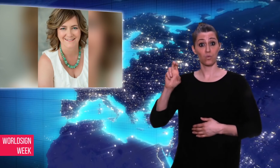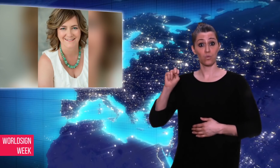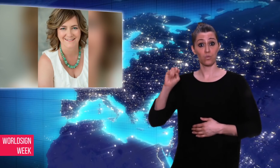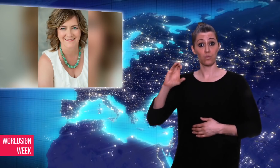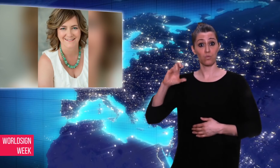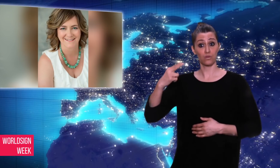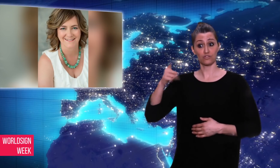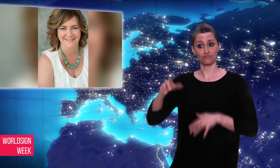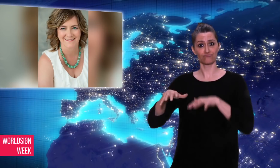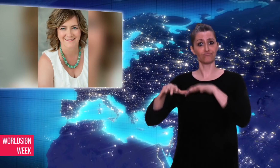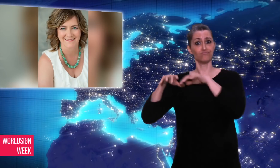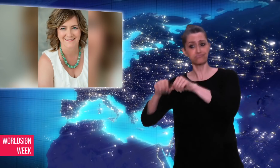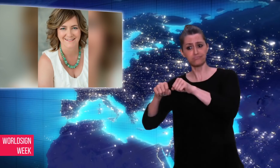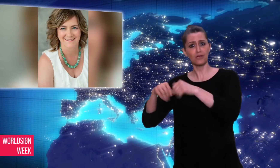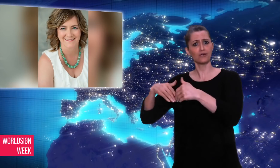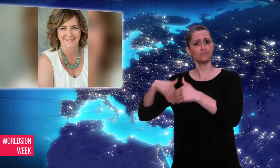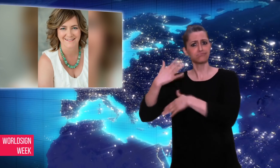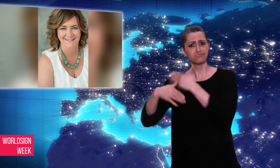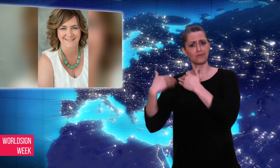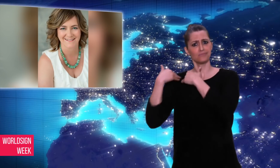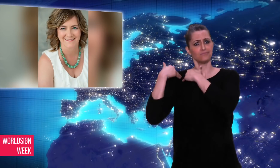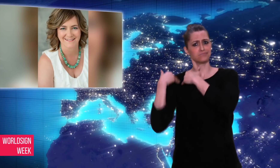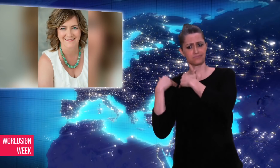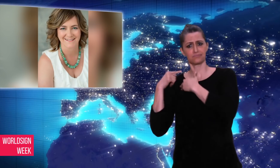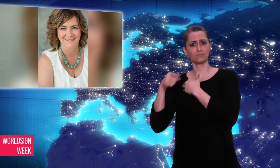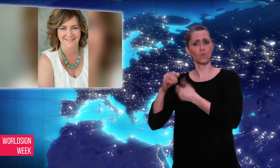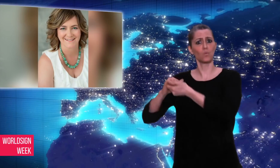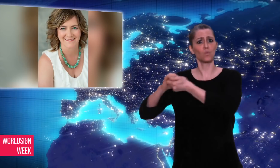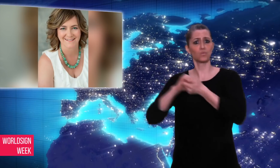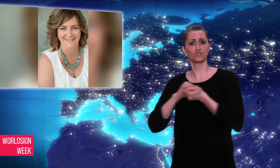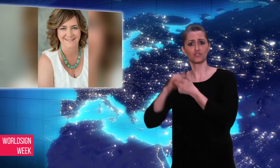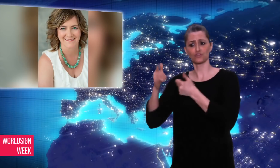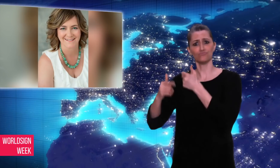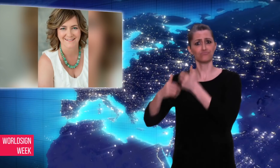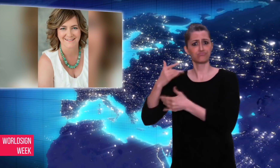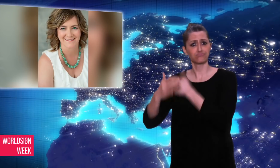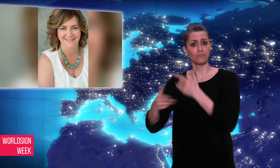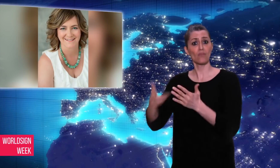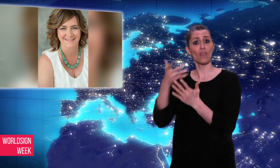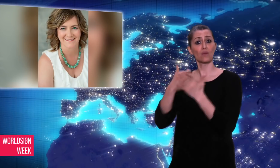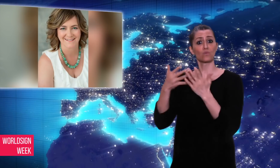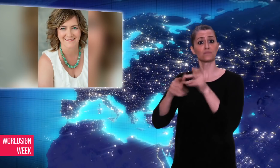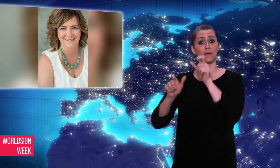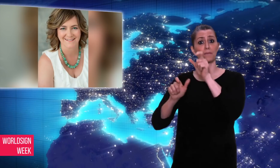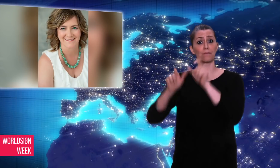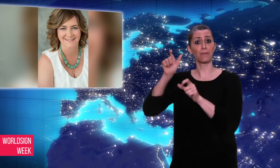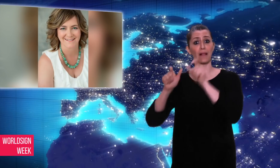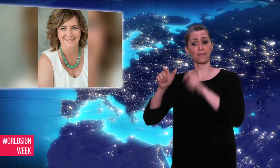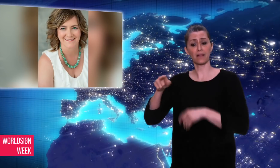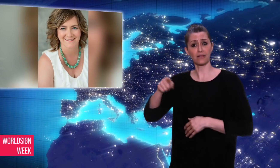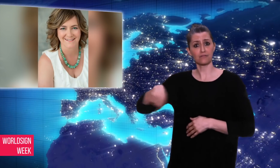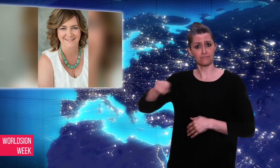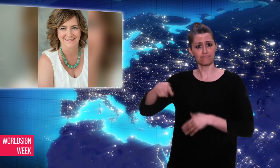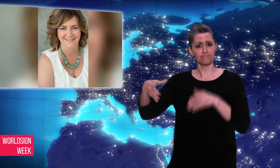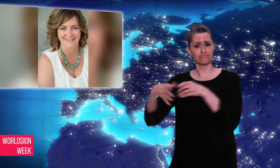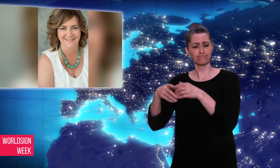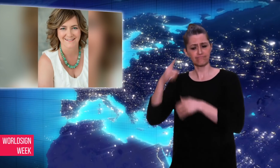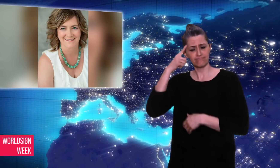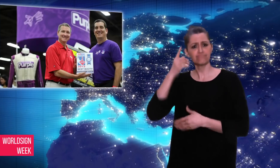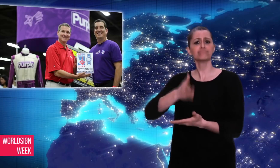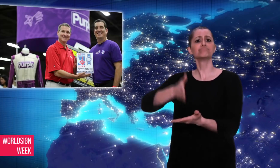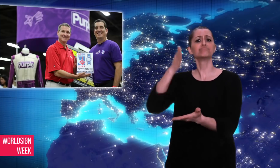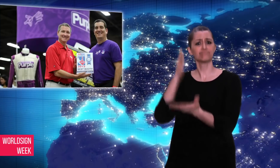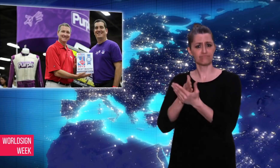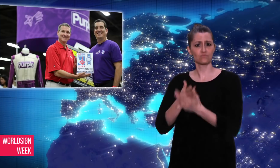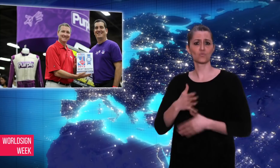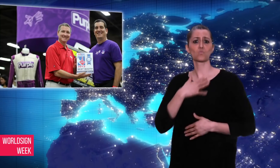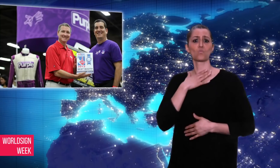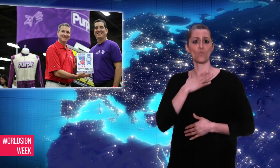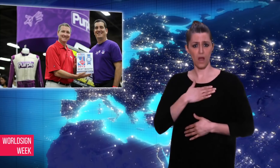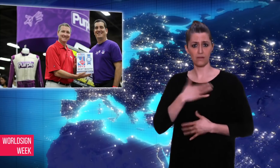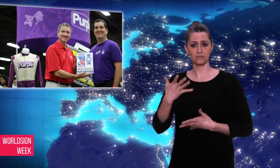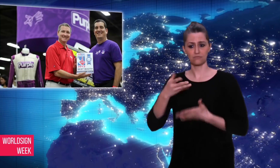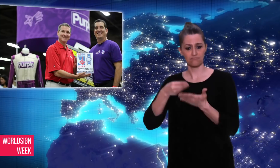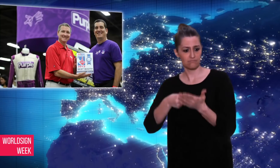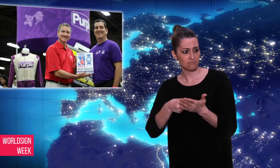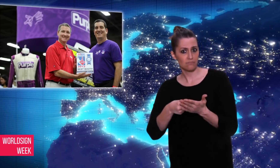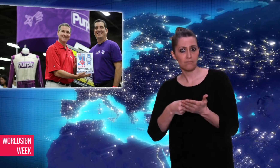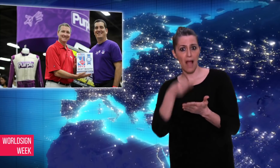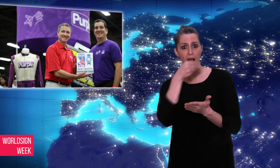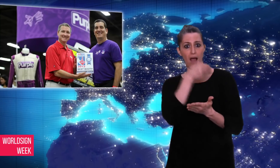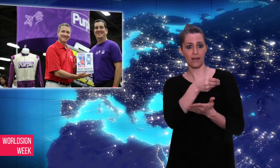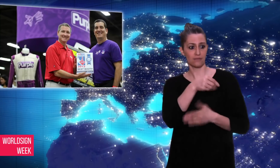Under Wrench’s leadership, Language People decided to build